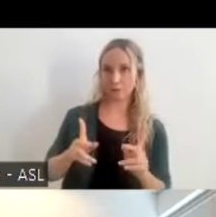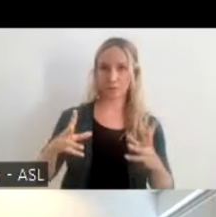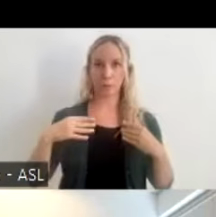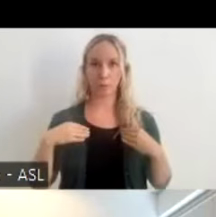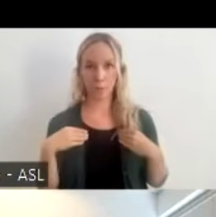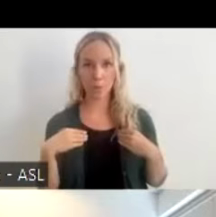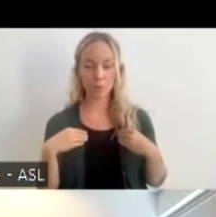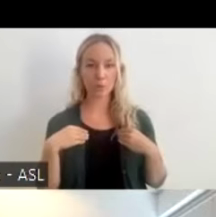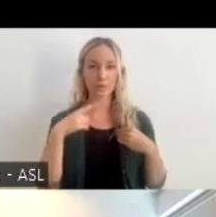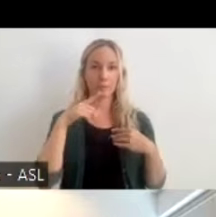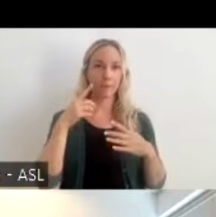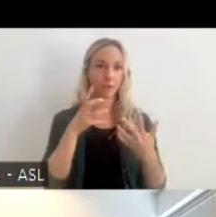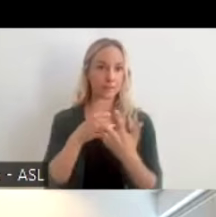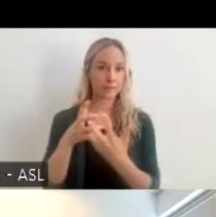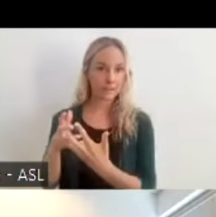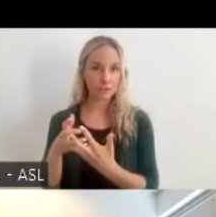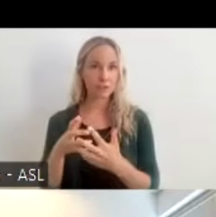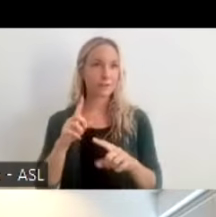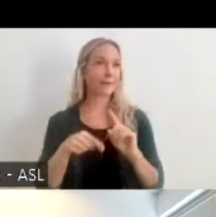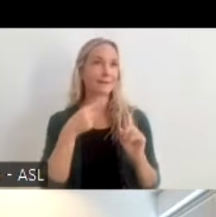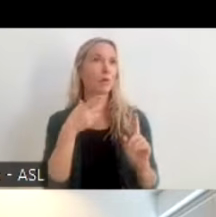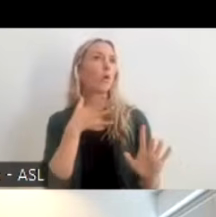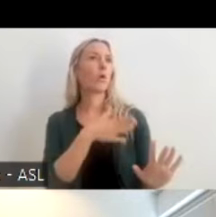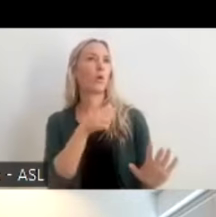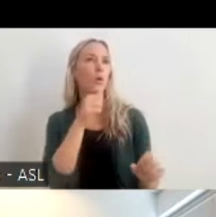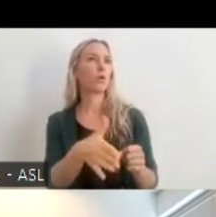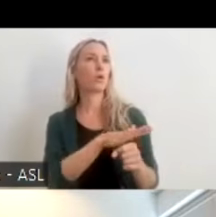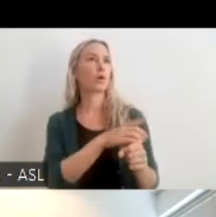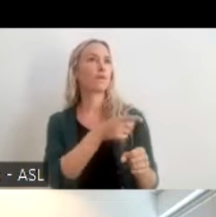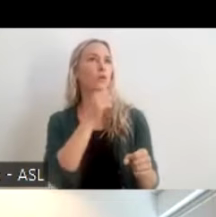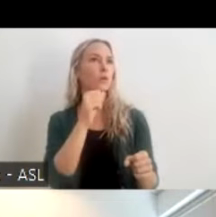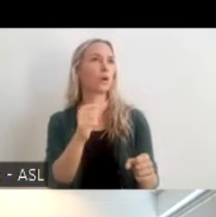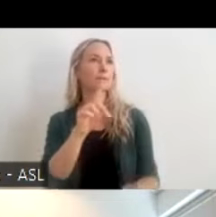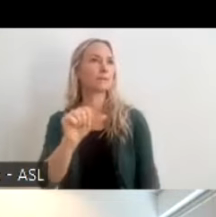disabled, If you were regard ed as being disabled and an adverse action was taken against you based upon that